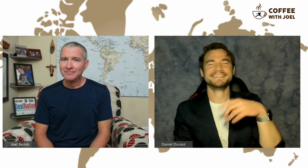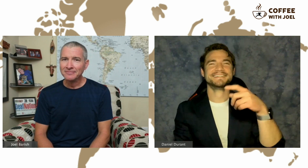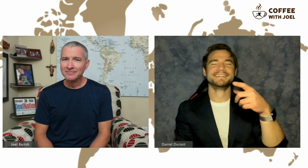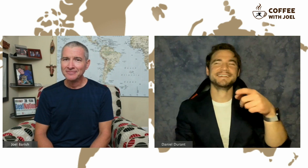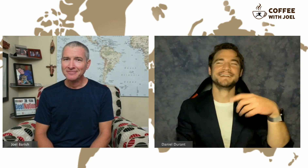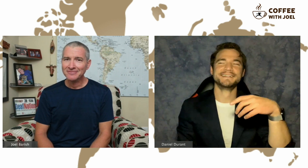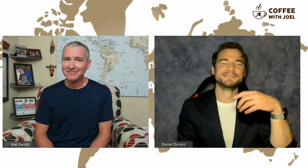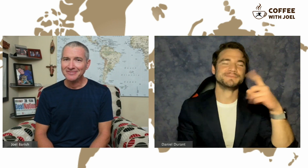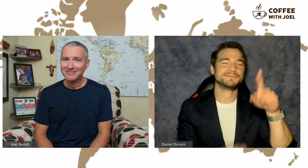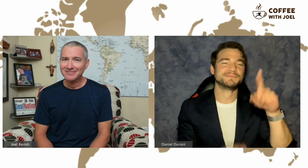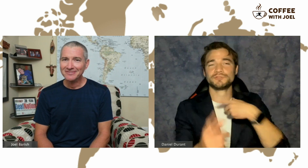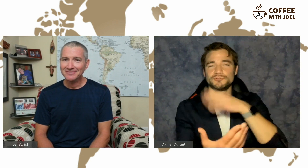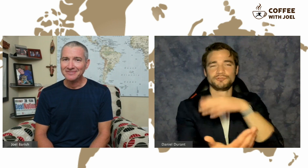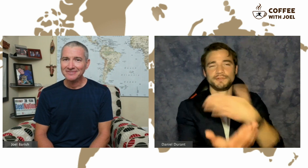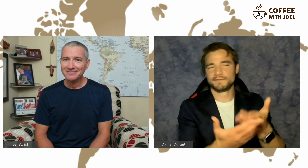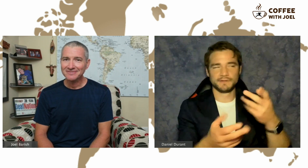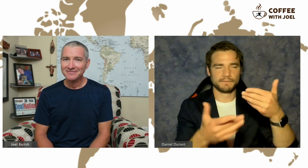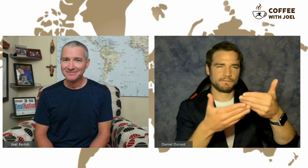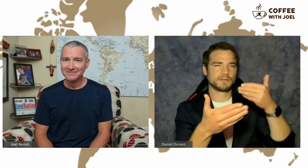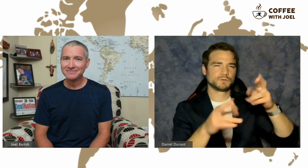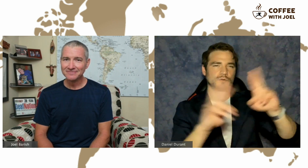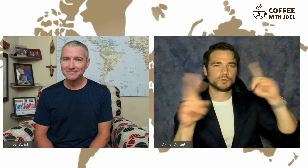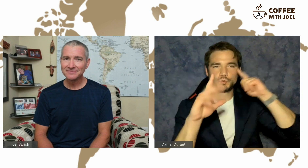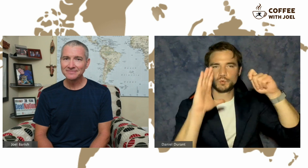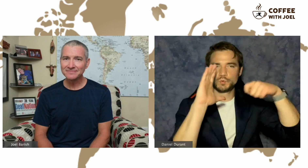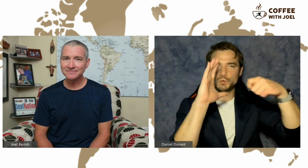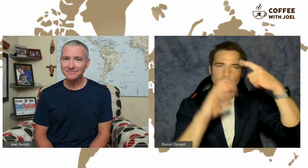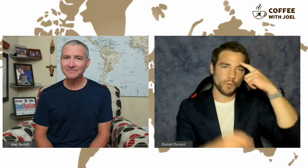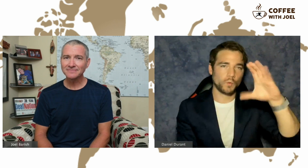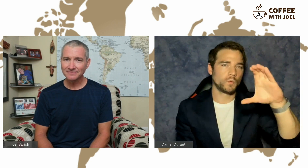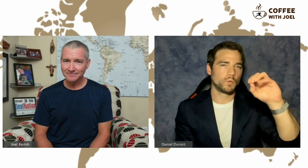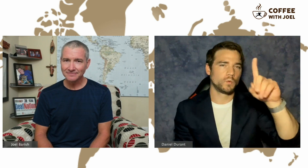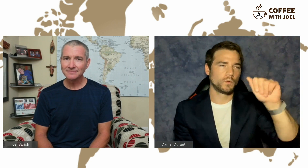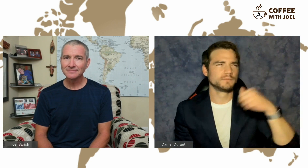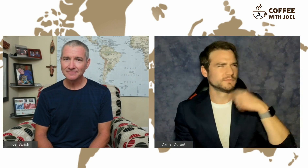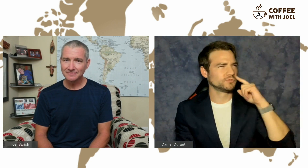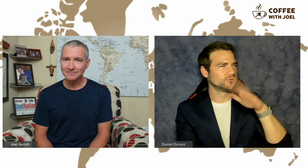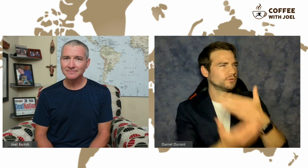When I arrived, before we started shooting for CODA…